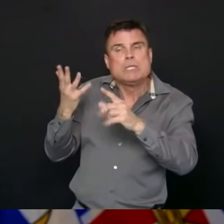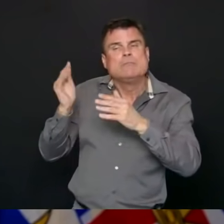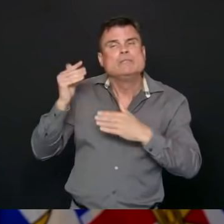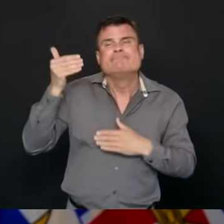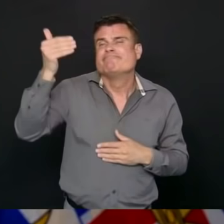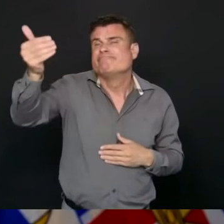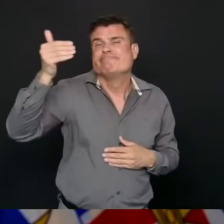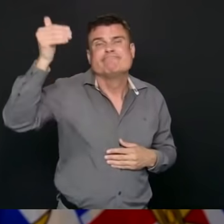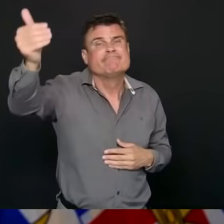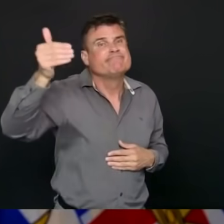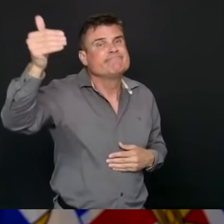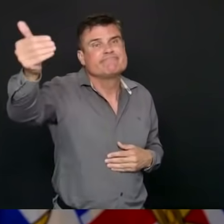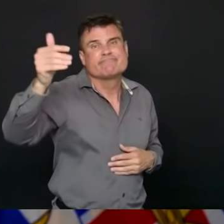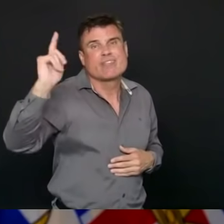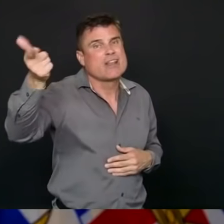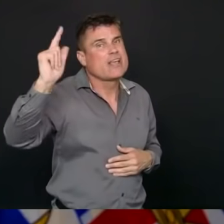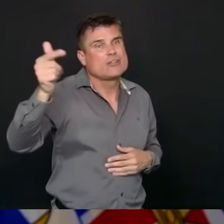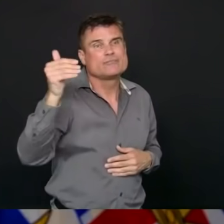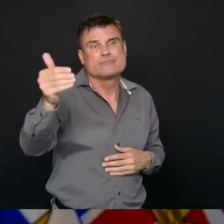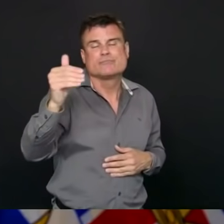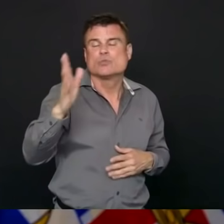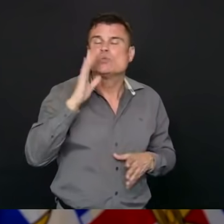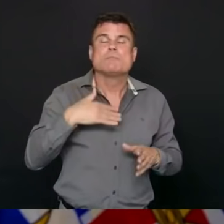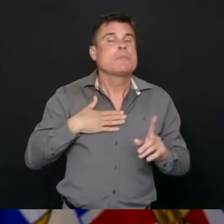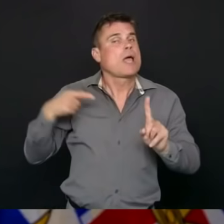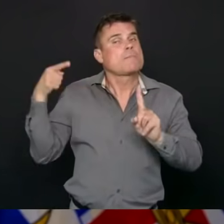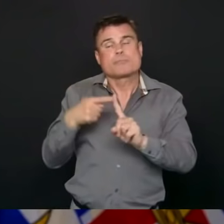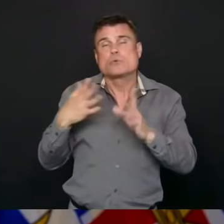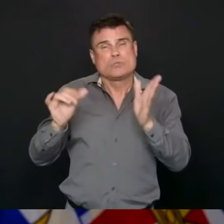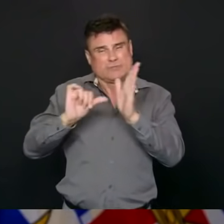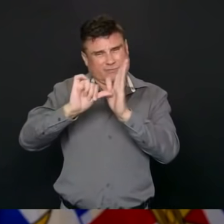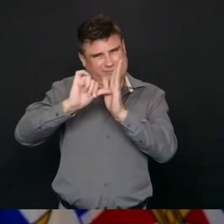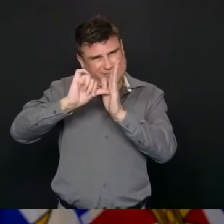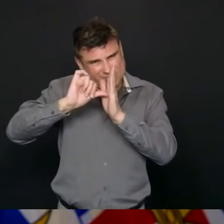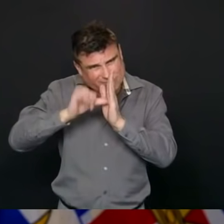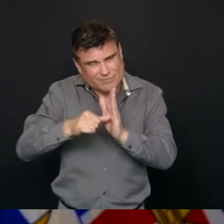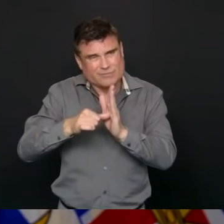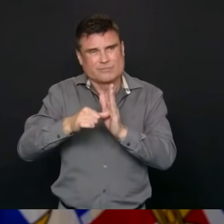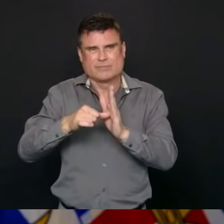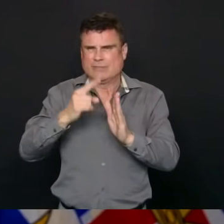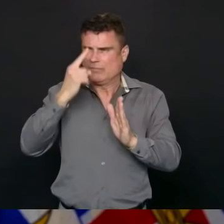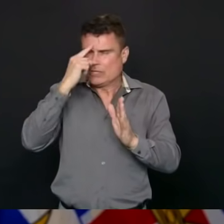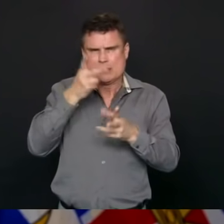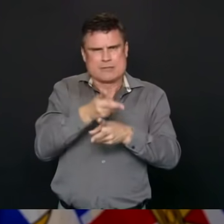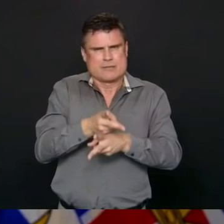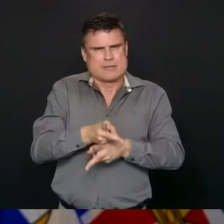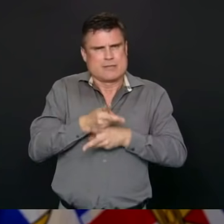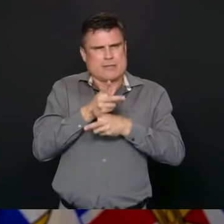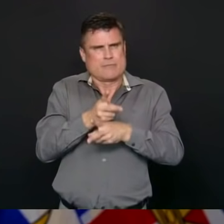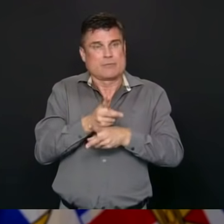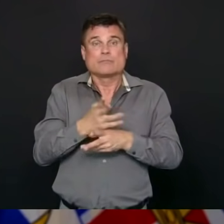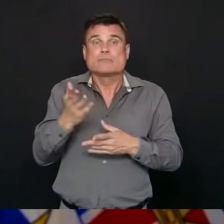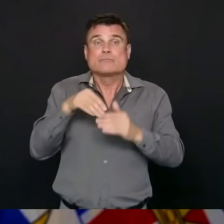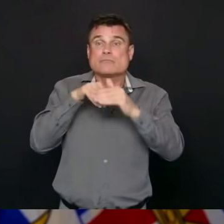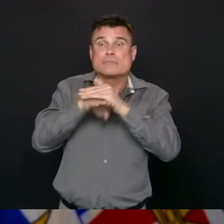the facility, the ability to clean, not congregating in the washrooms or the change areas.